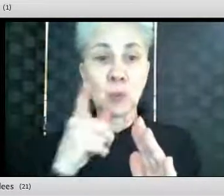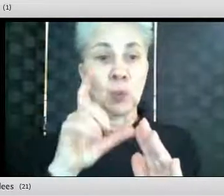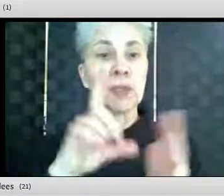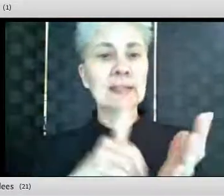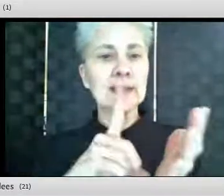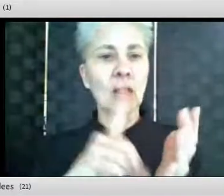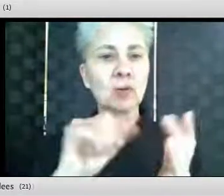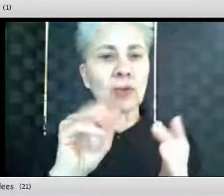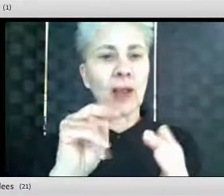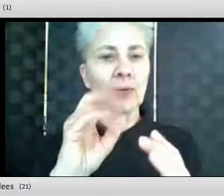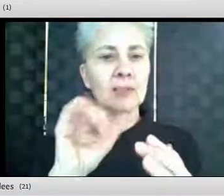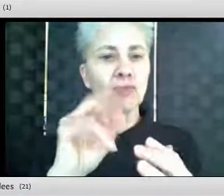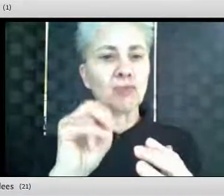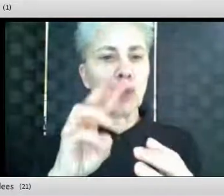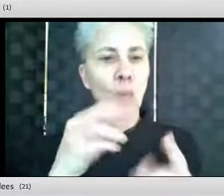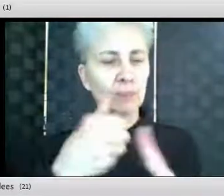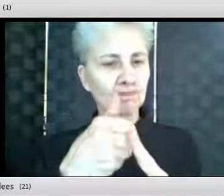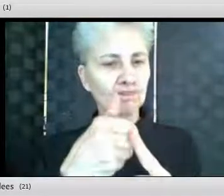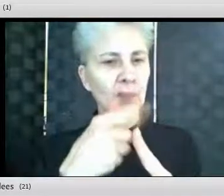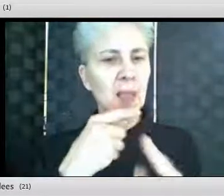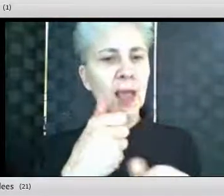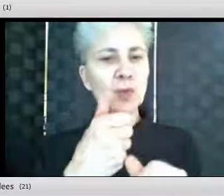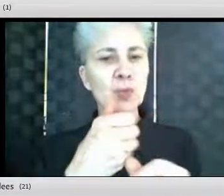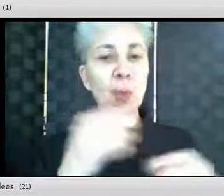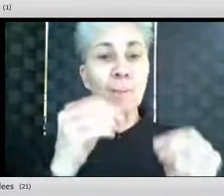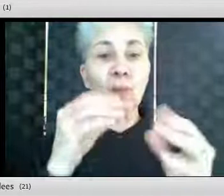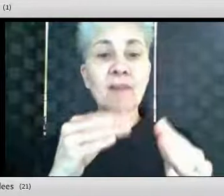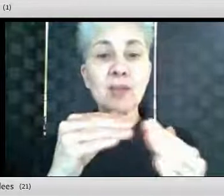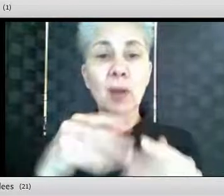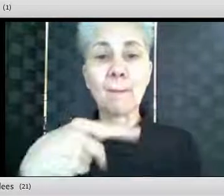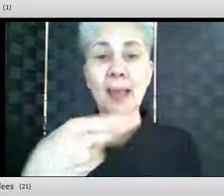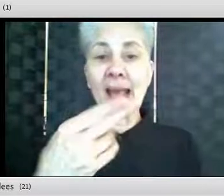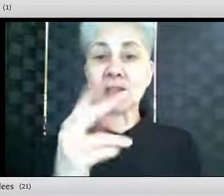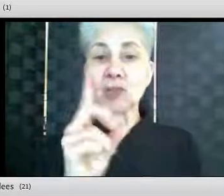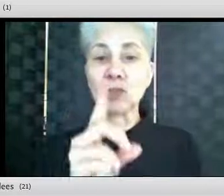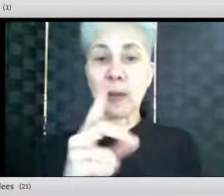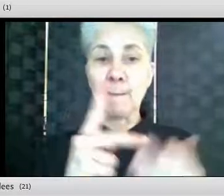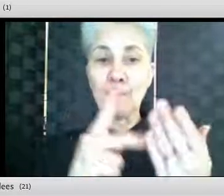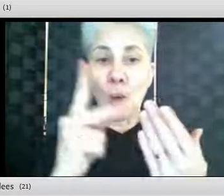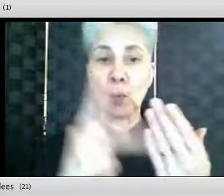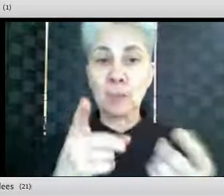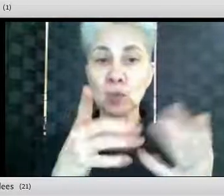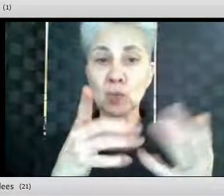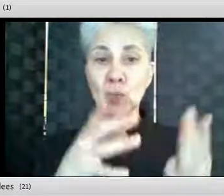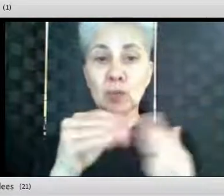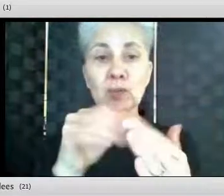Dr. Karen Snow is an associate professor and PhD program director in the School of Information